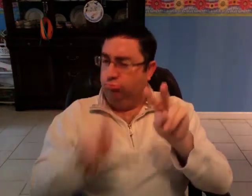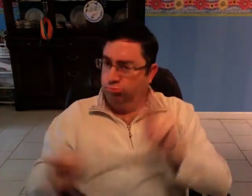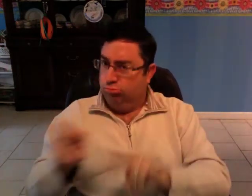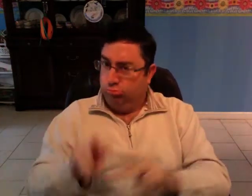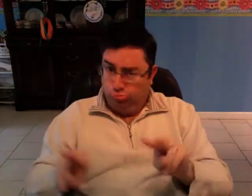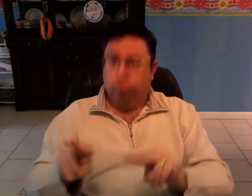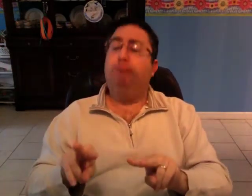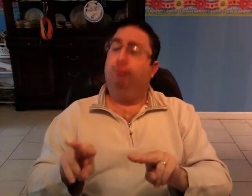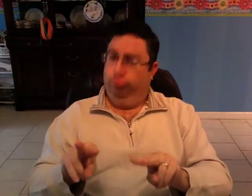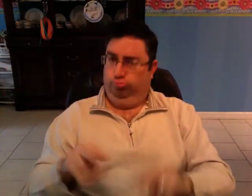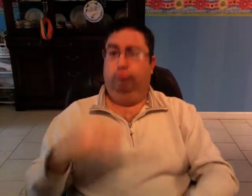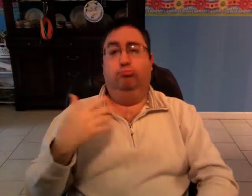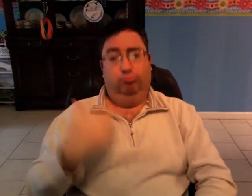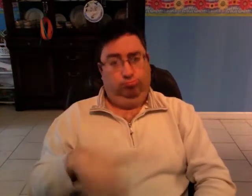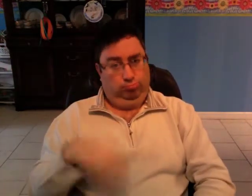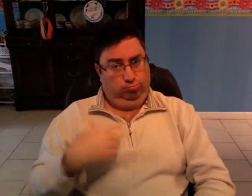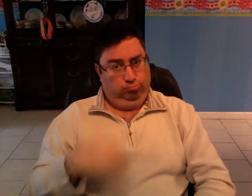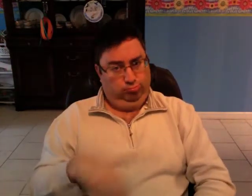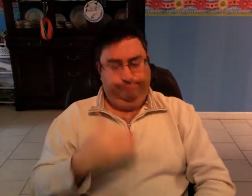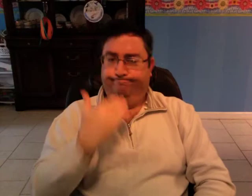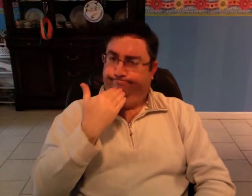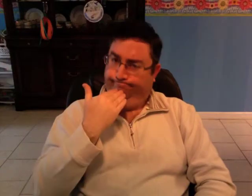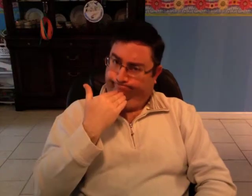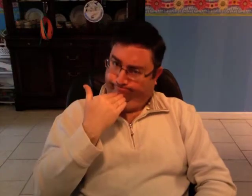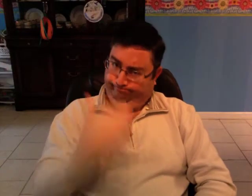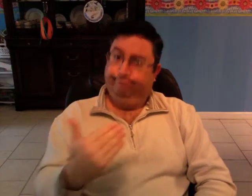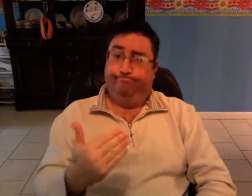and see that they were able to write very well.